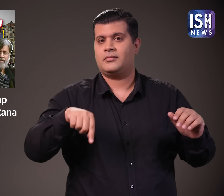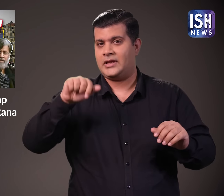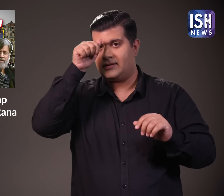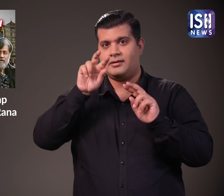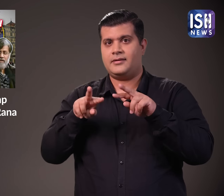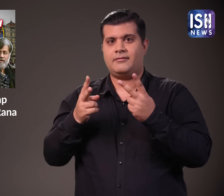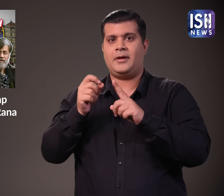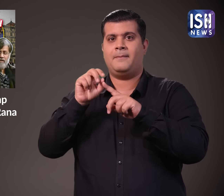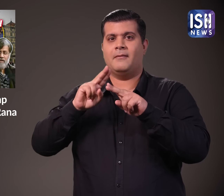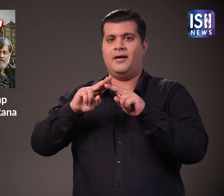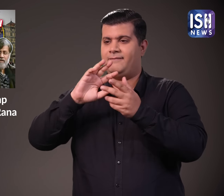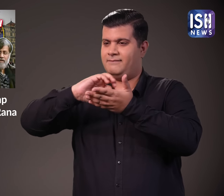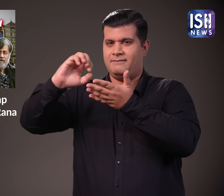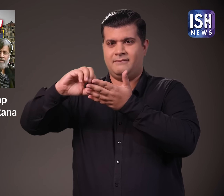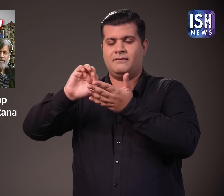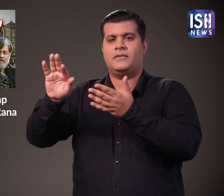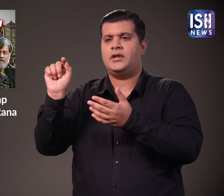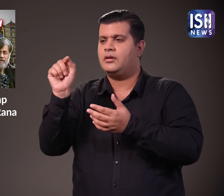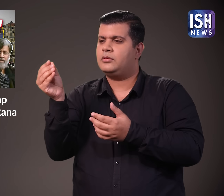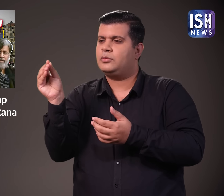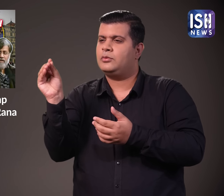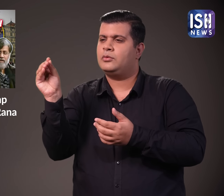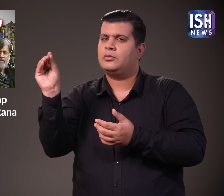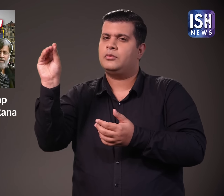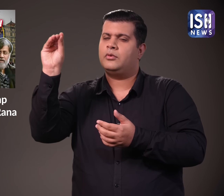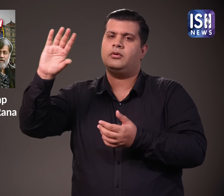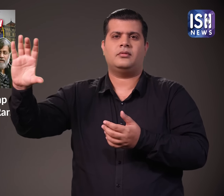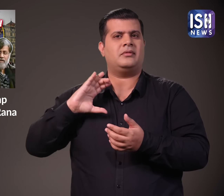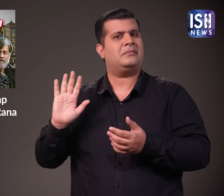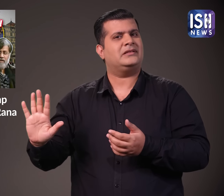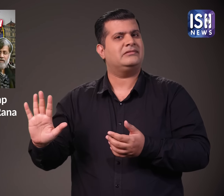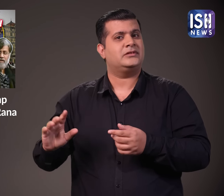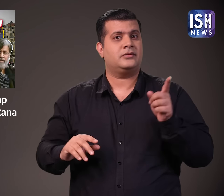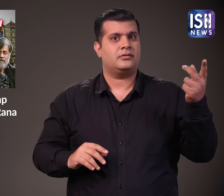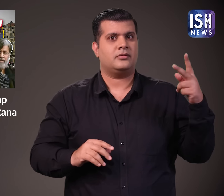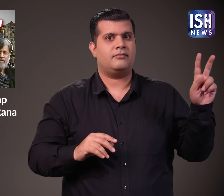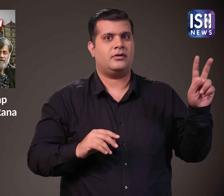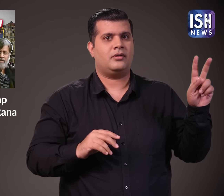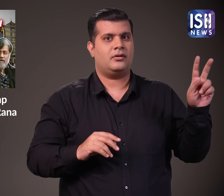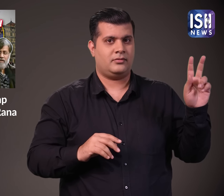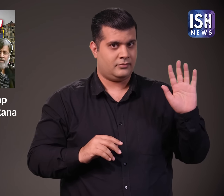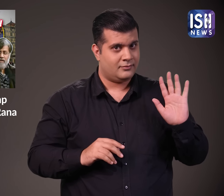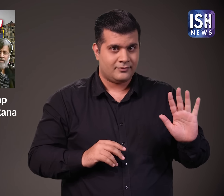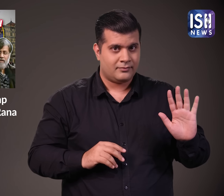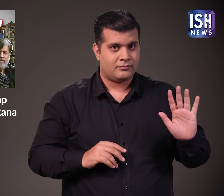In India, PF contributions grow slowly and offer lower returns, but it's different in the US.